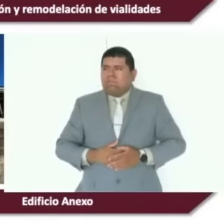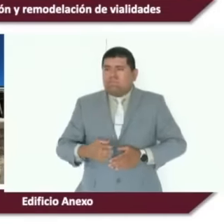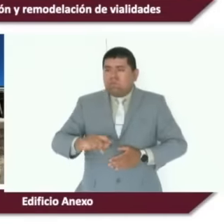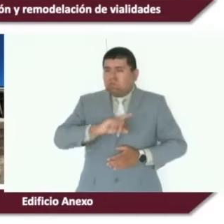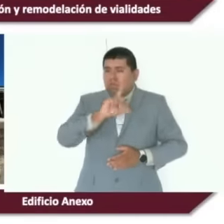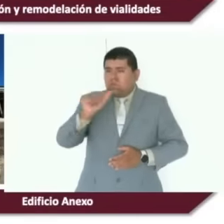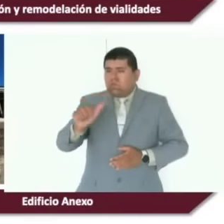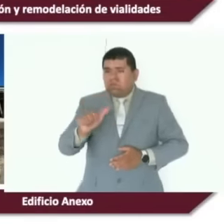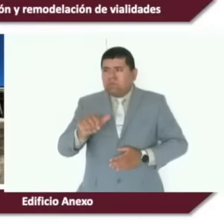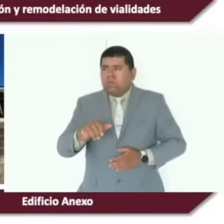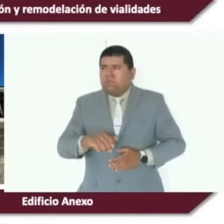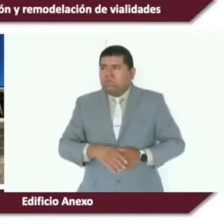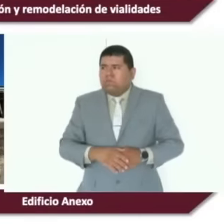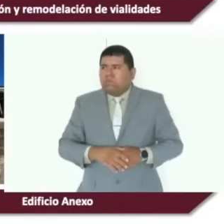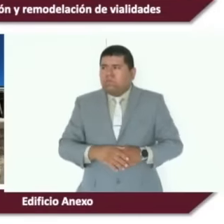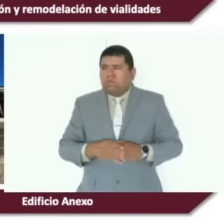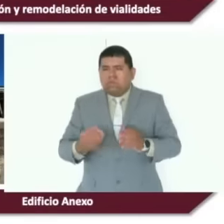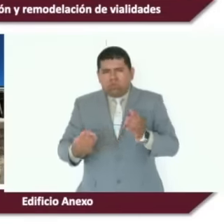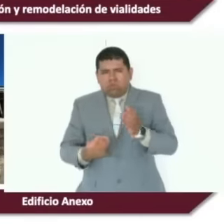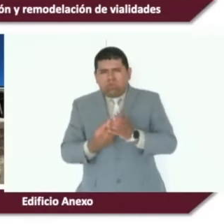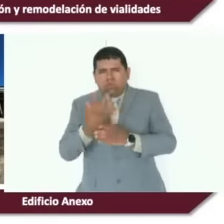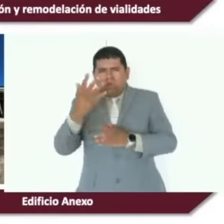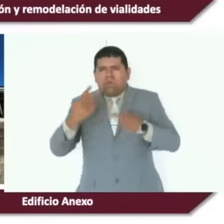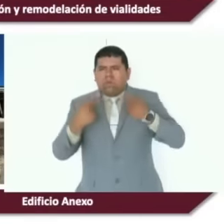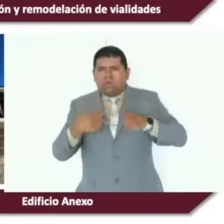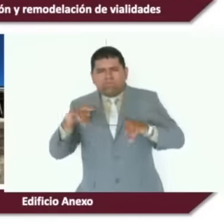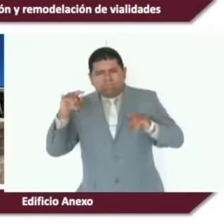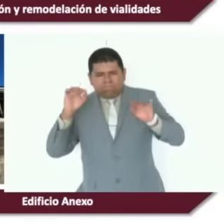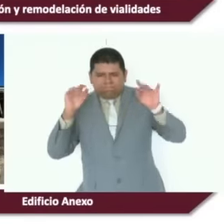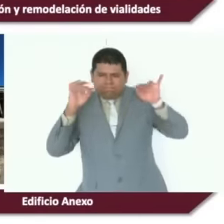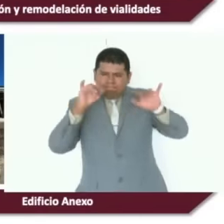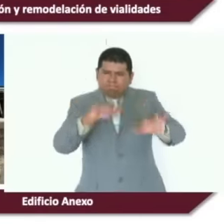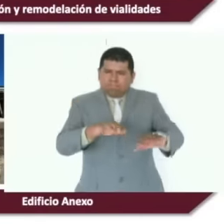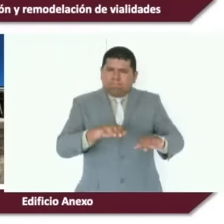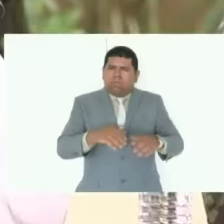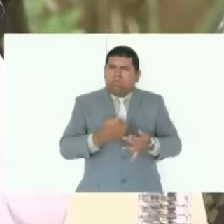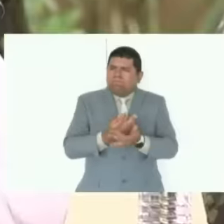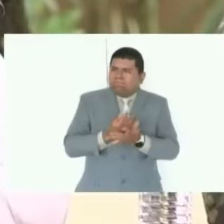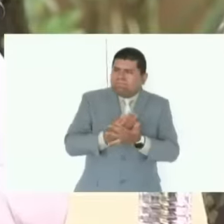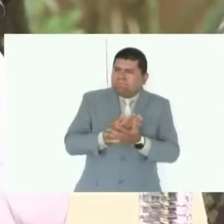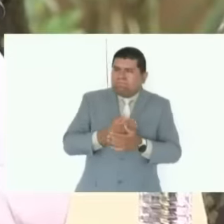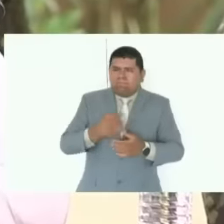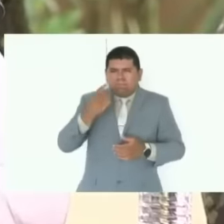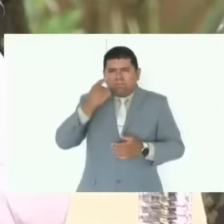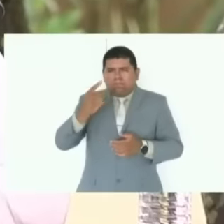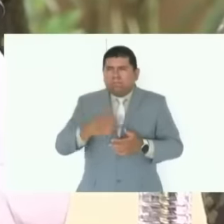addition of the new passenger terminal to serve 1.5 million